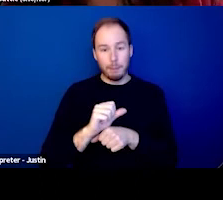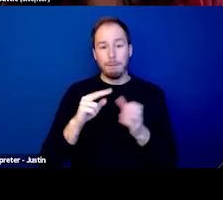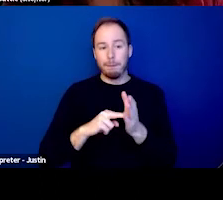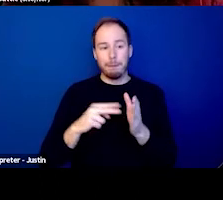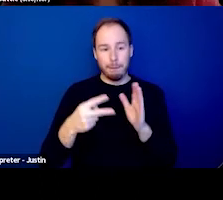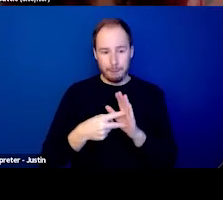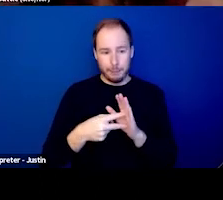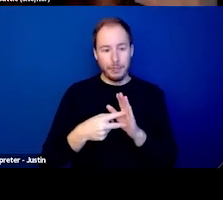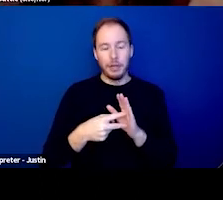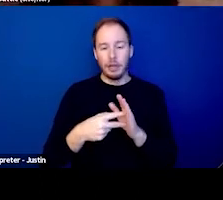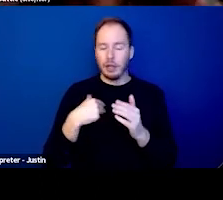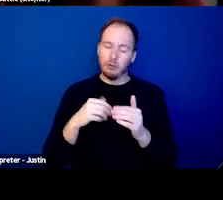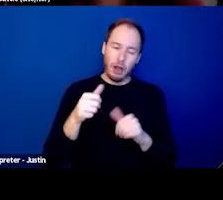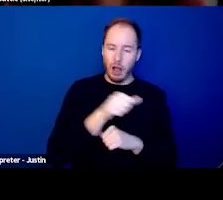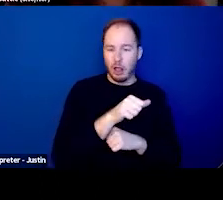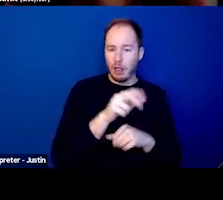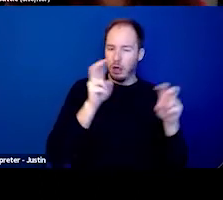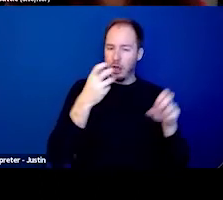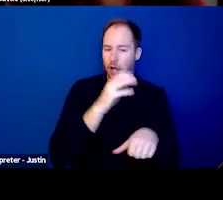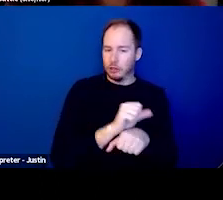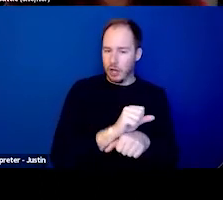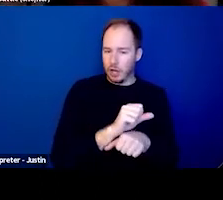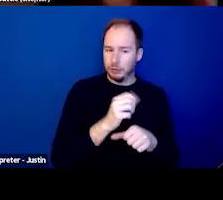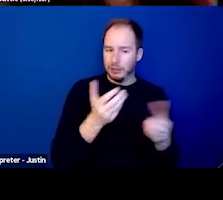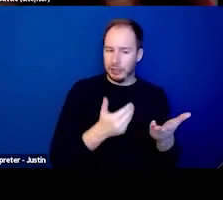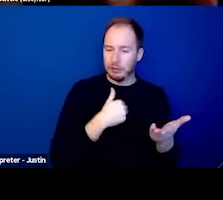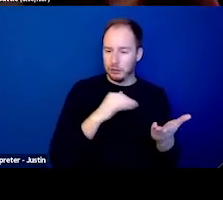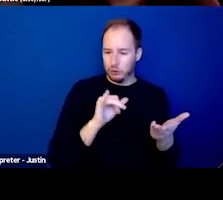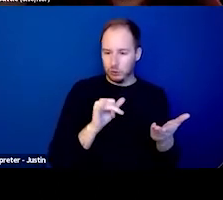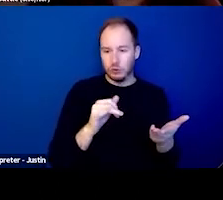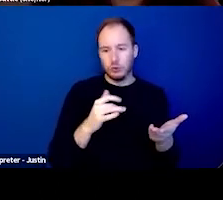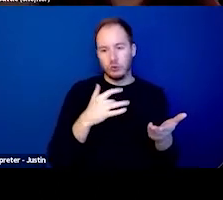And we have other hot jobs at our agency too, which are typically around more like direct care,